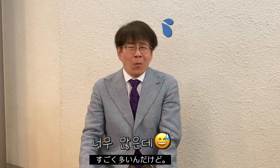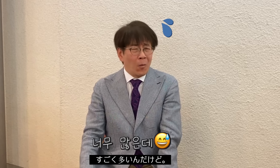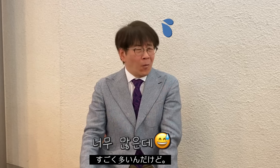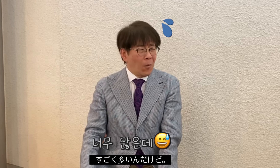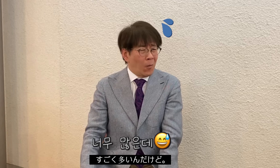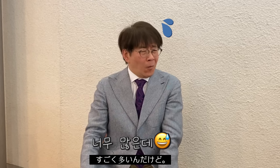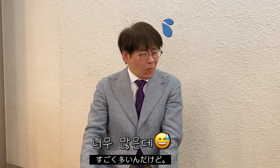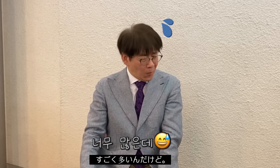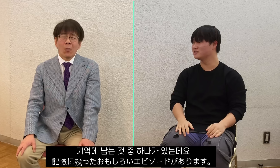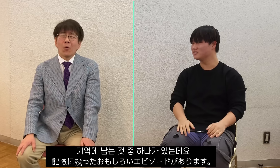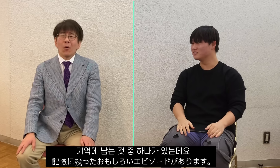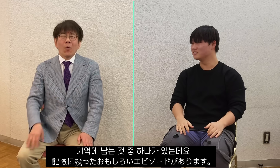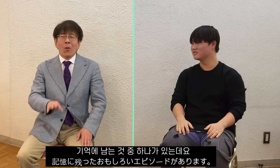too many